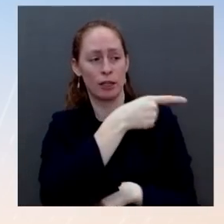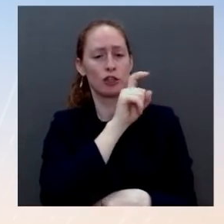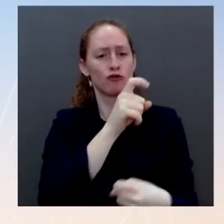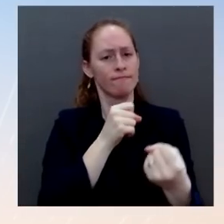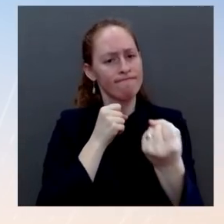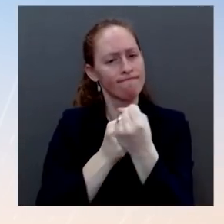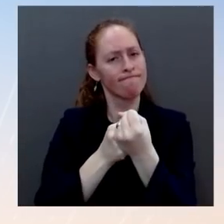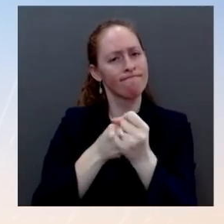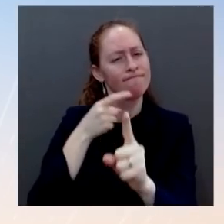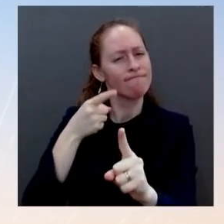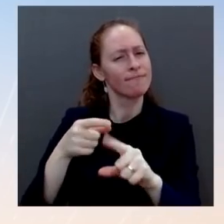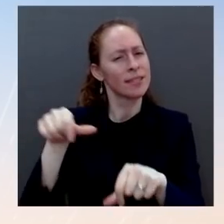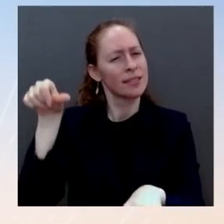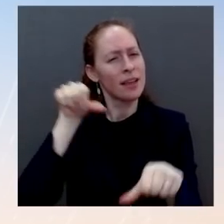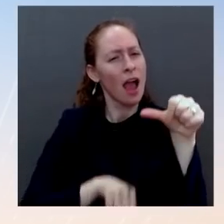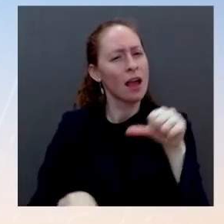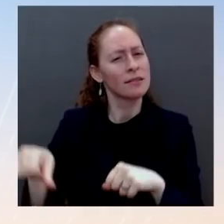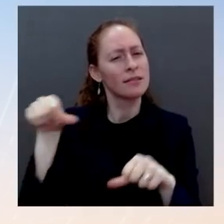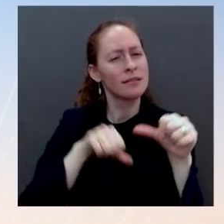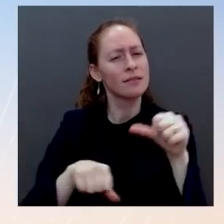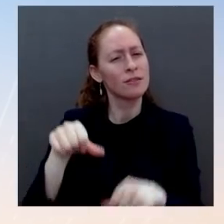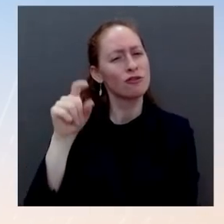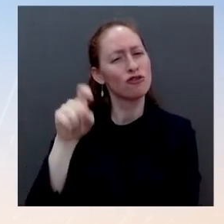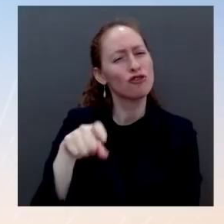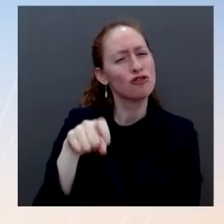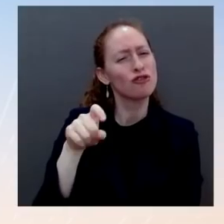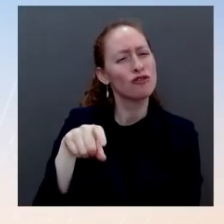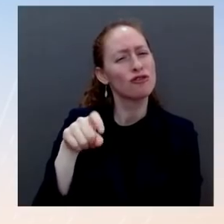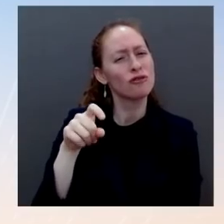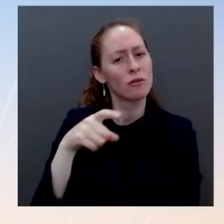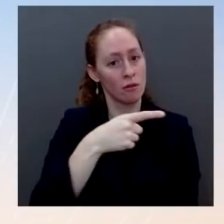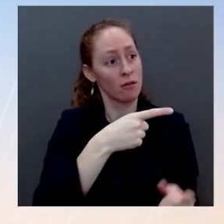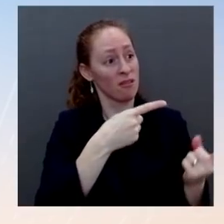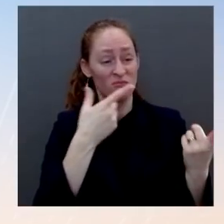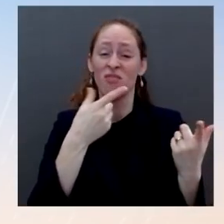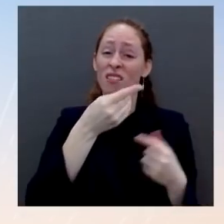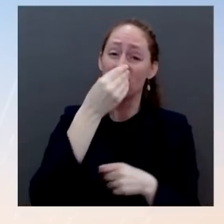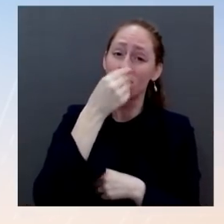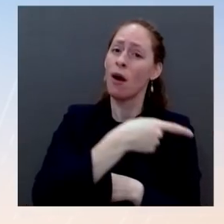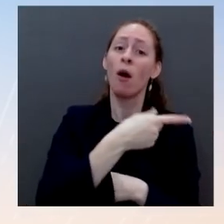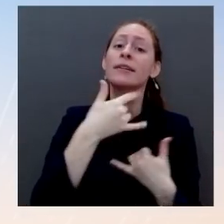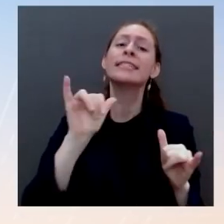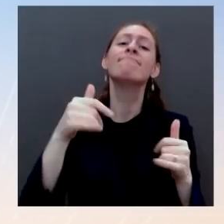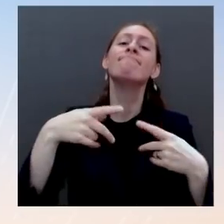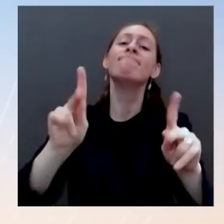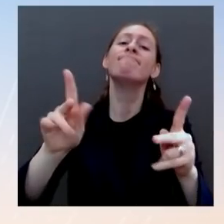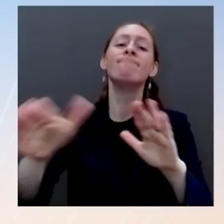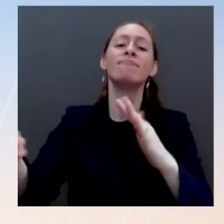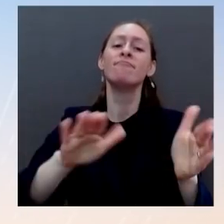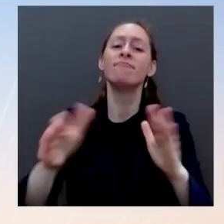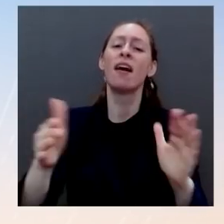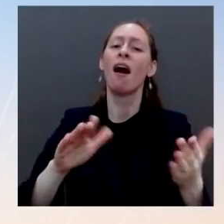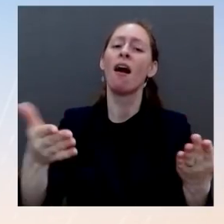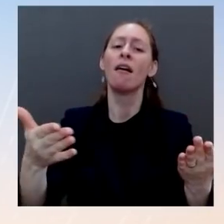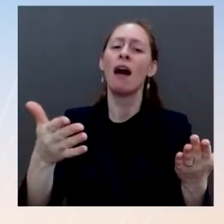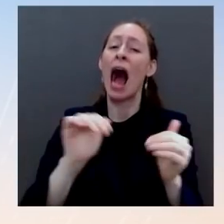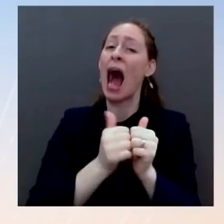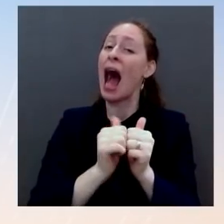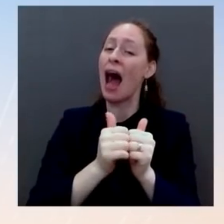and that is getting vaccinated and getting boosted. The Press: And on voting rights: You've talked several times today about how the President will make the case on Tuesday